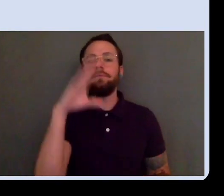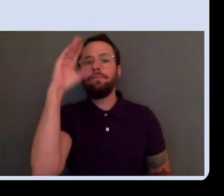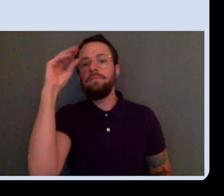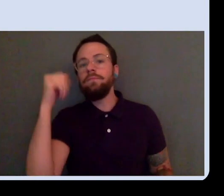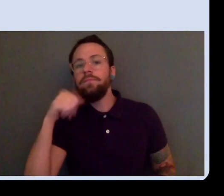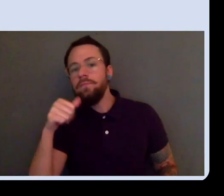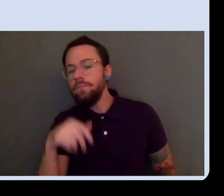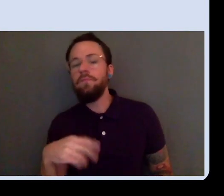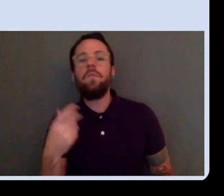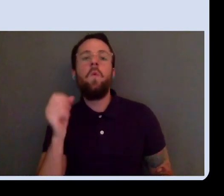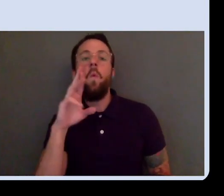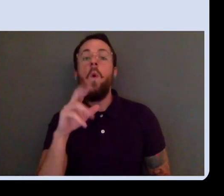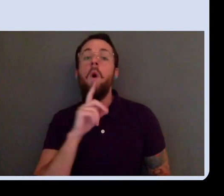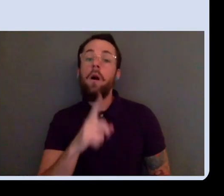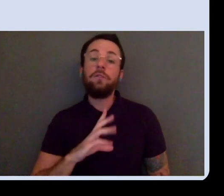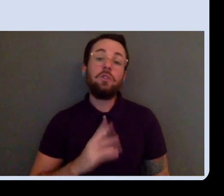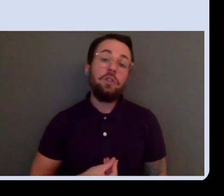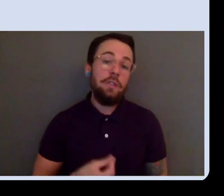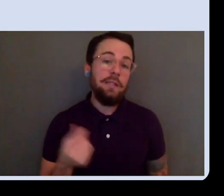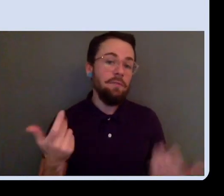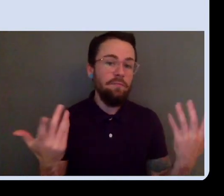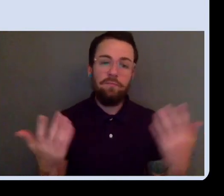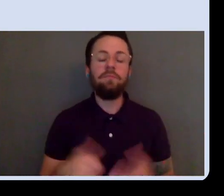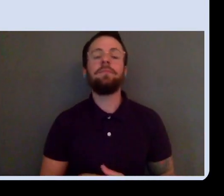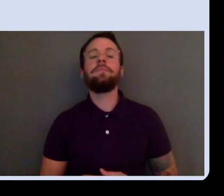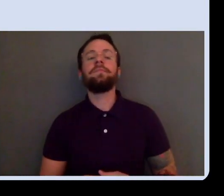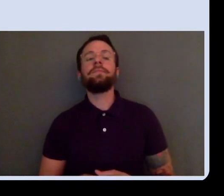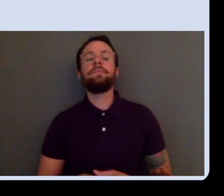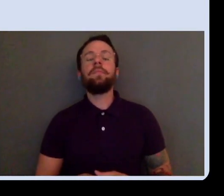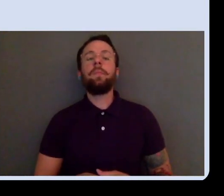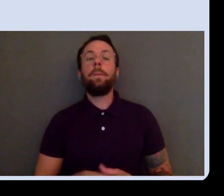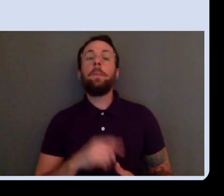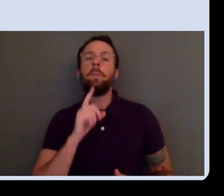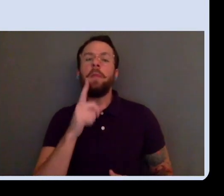your environment. Let's talk about inclusive action planning.